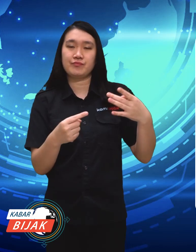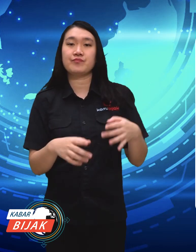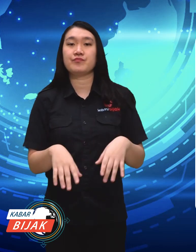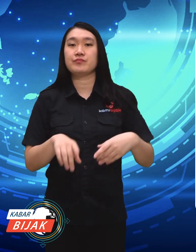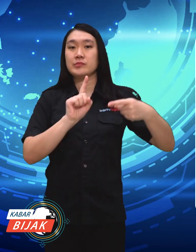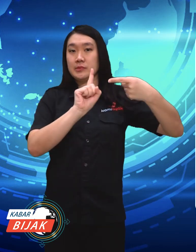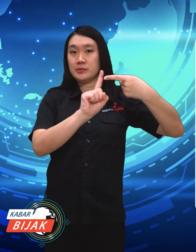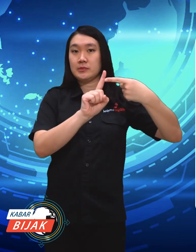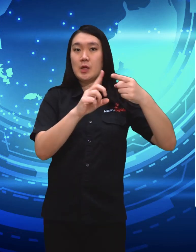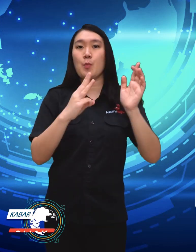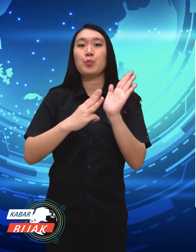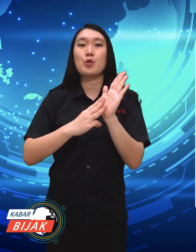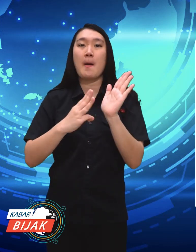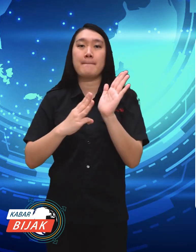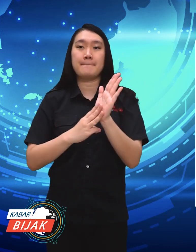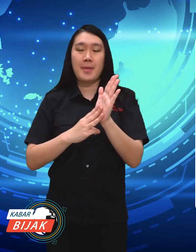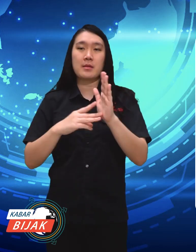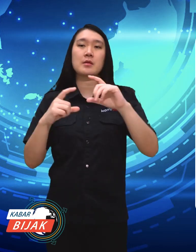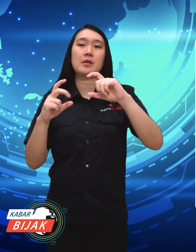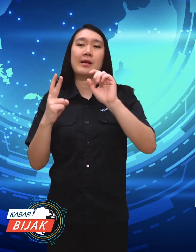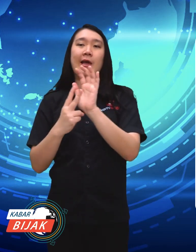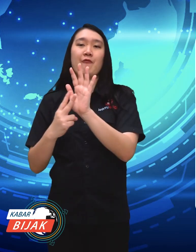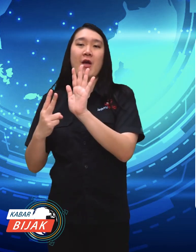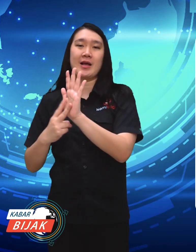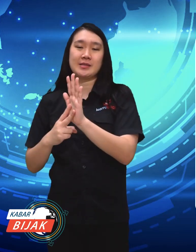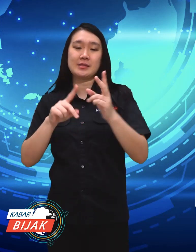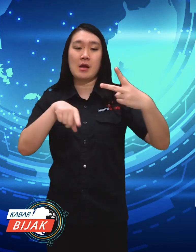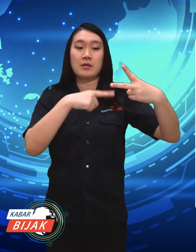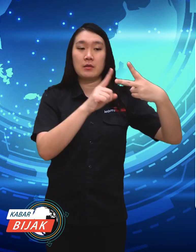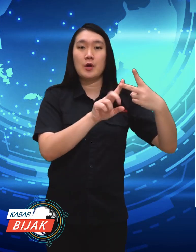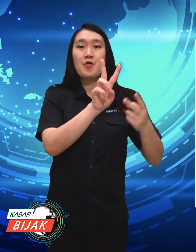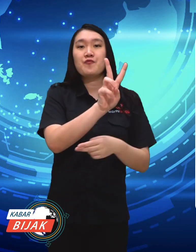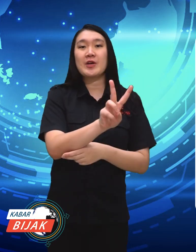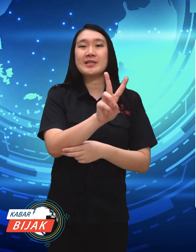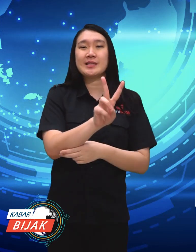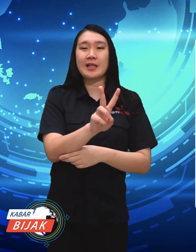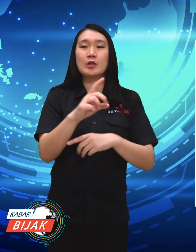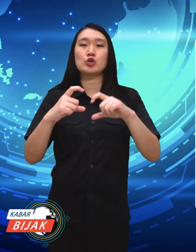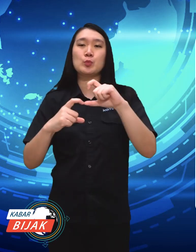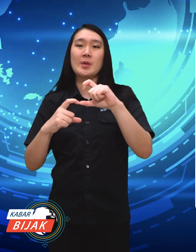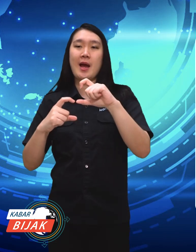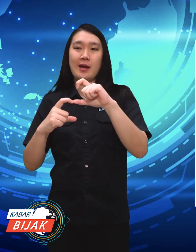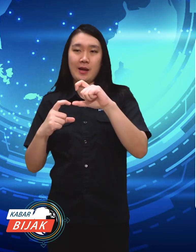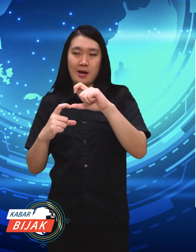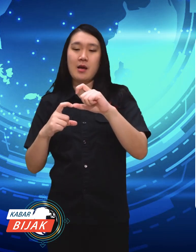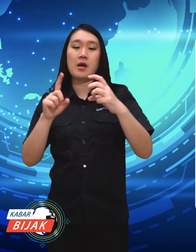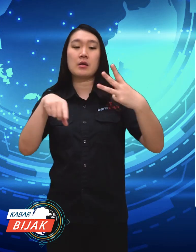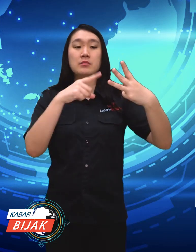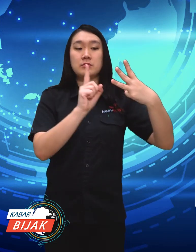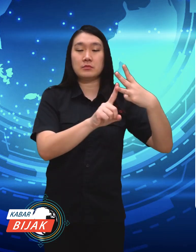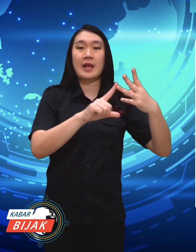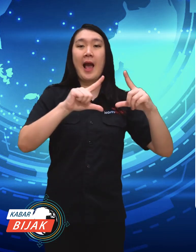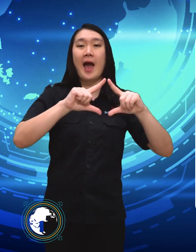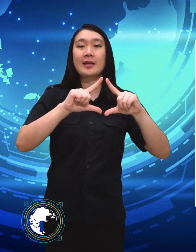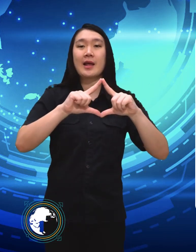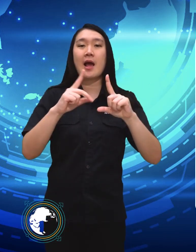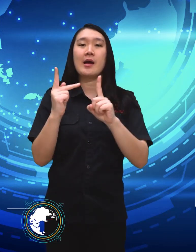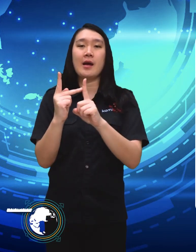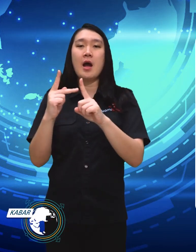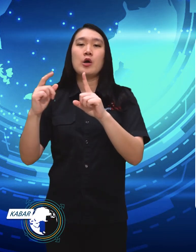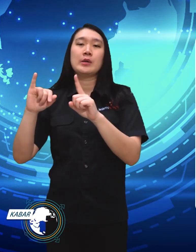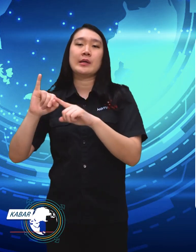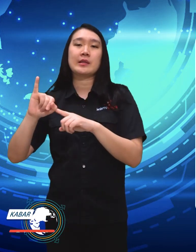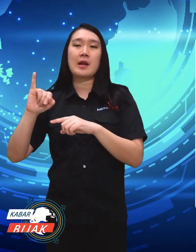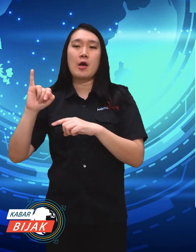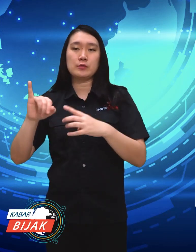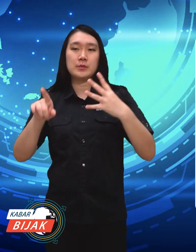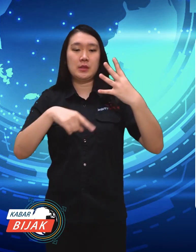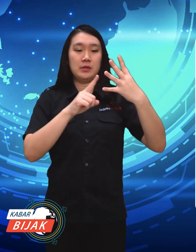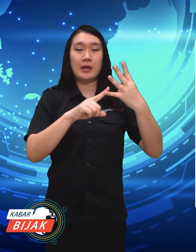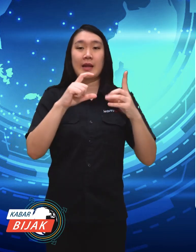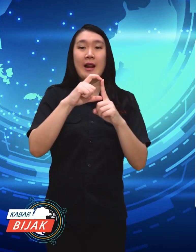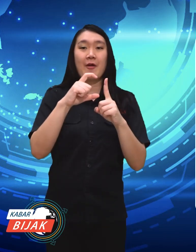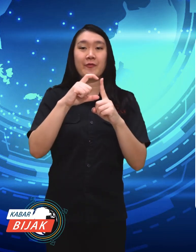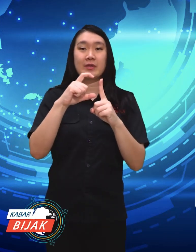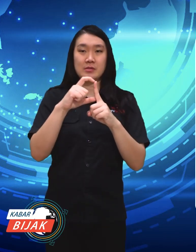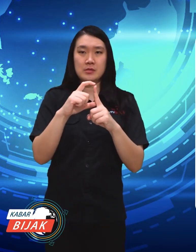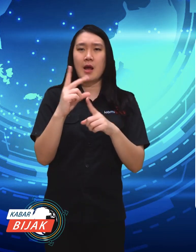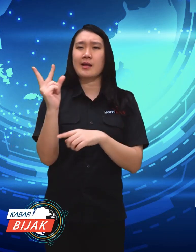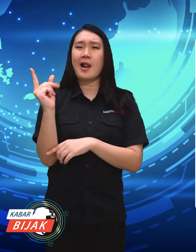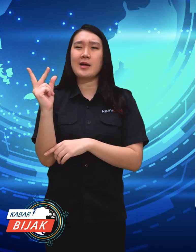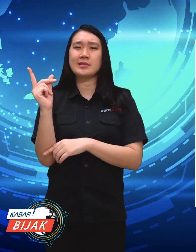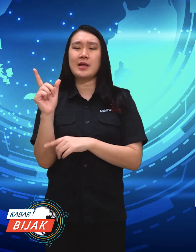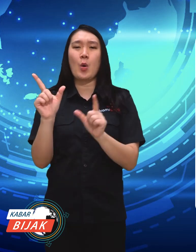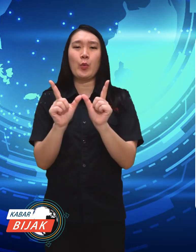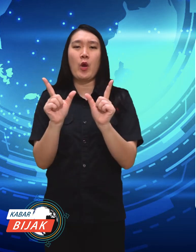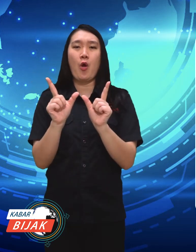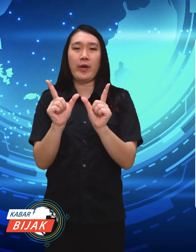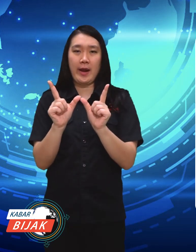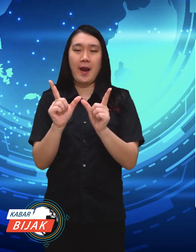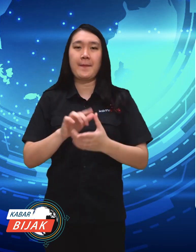Muhammad Nevansya, Vincent Sumangala, Adrian H Indrakusuma, and Daneshvara Raja Wyoga.